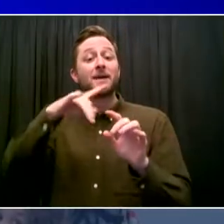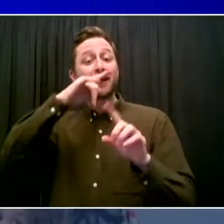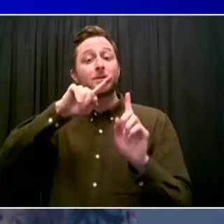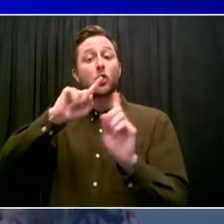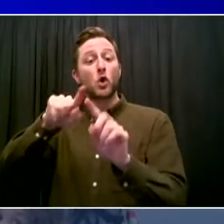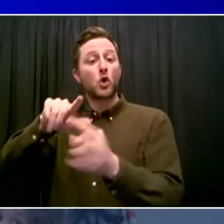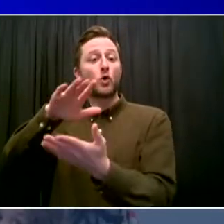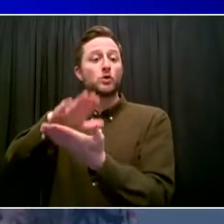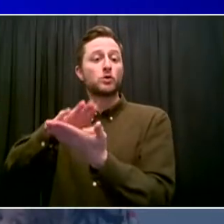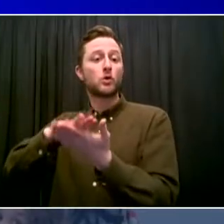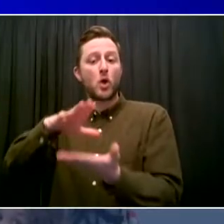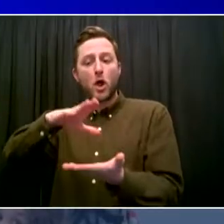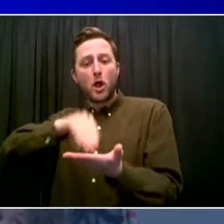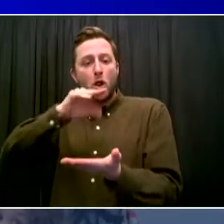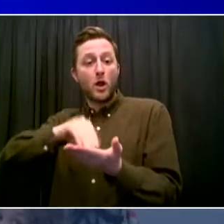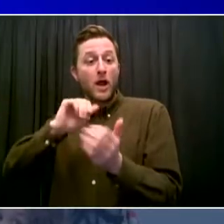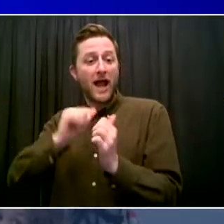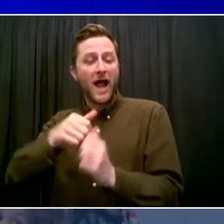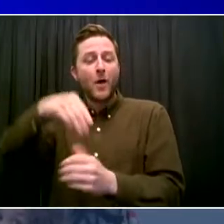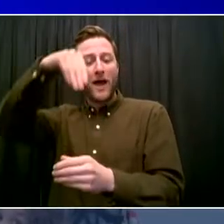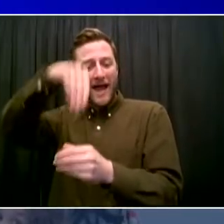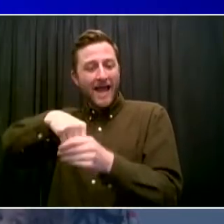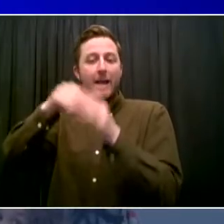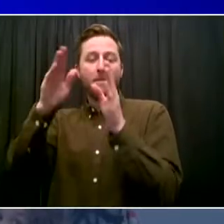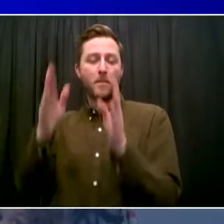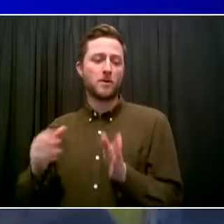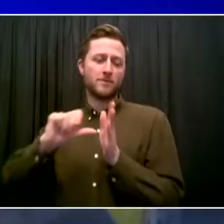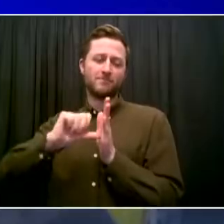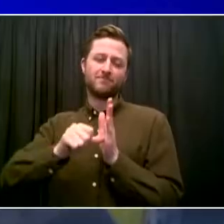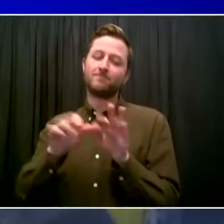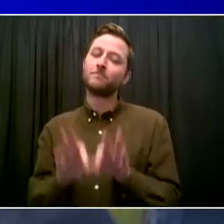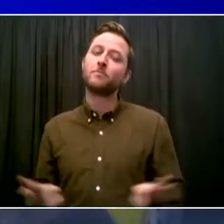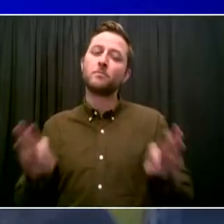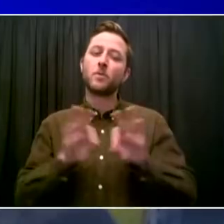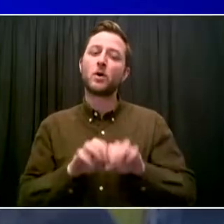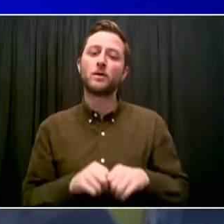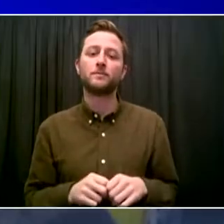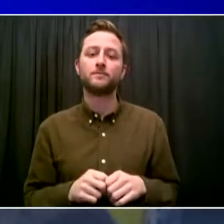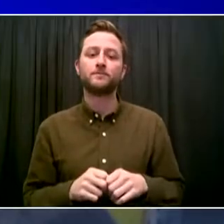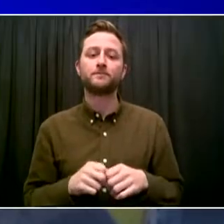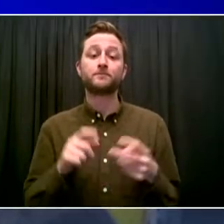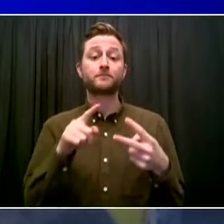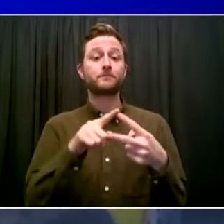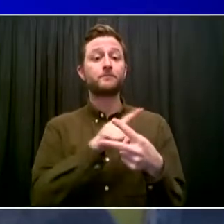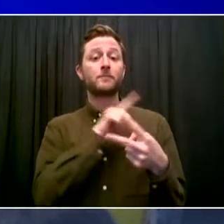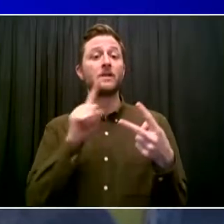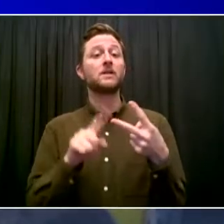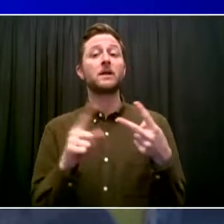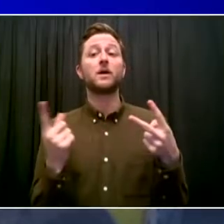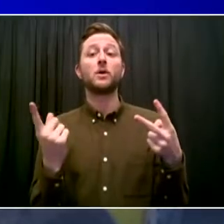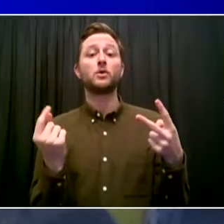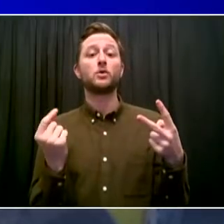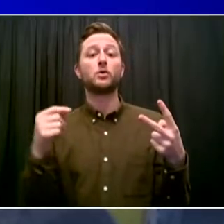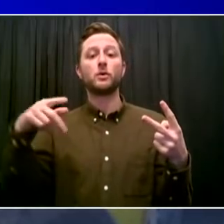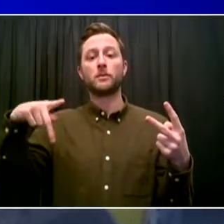LEARNING CONTINUED. ILWHE IN PERSON LEARNNIG NTCOIND.UE